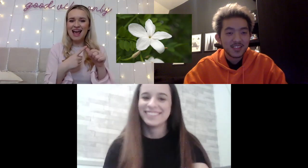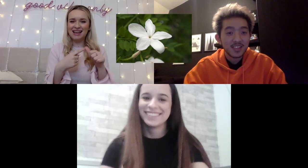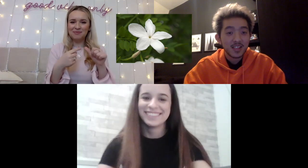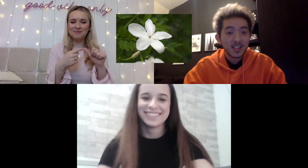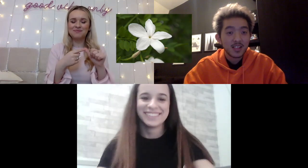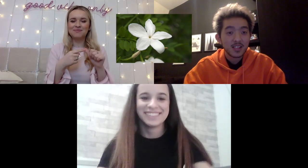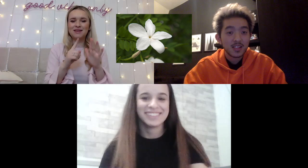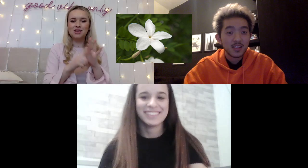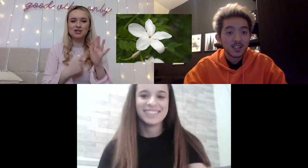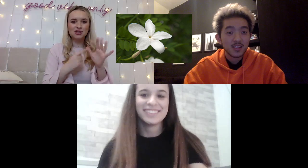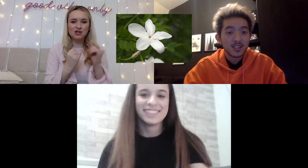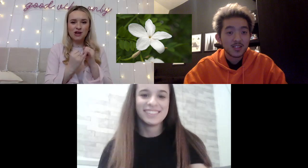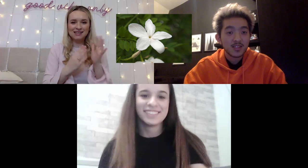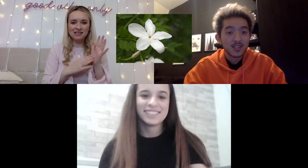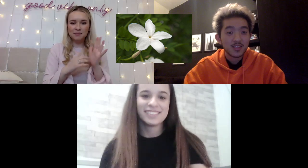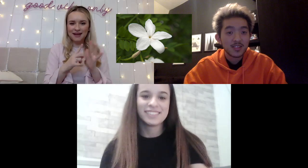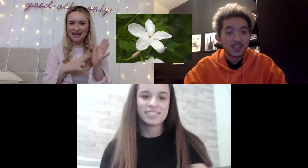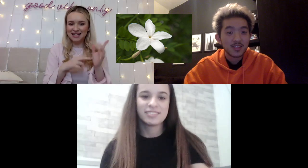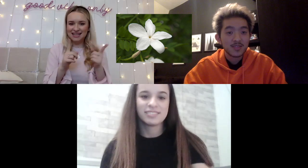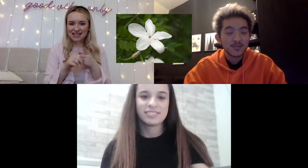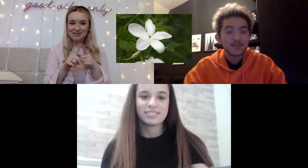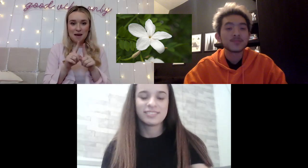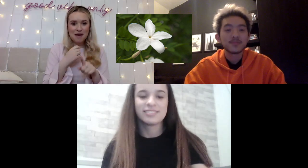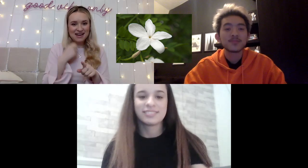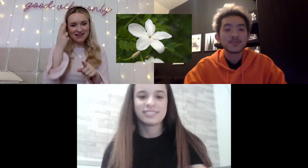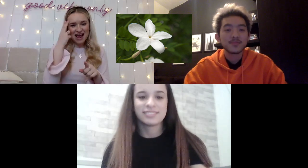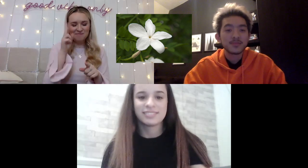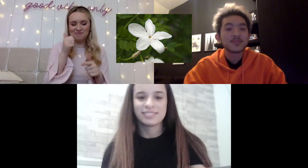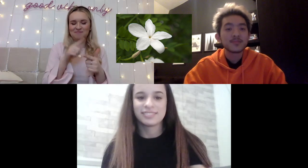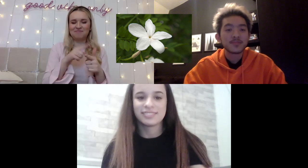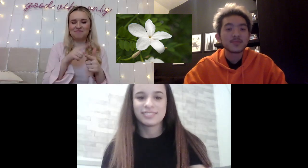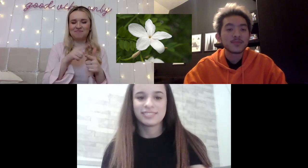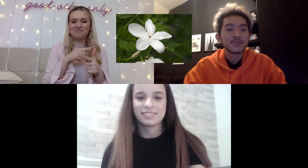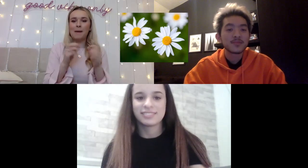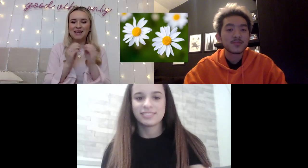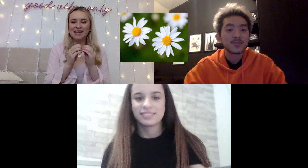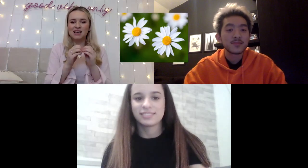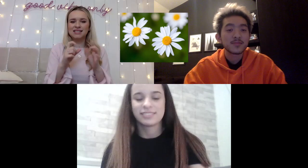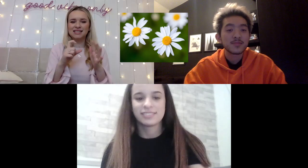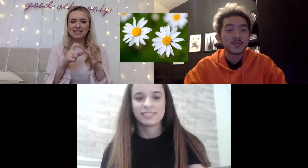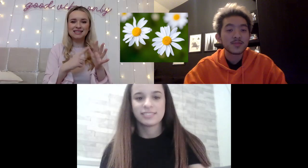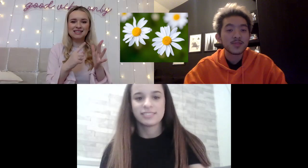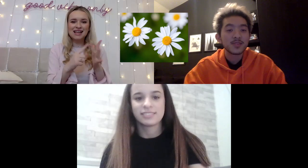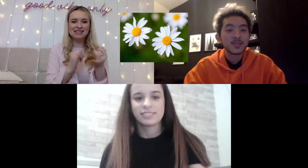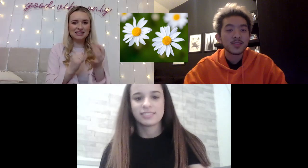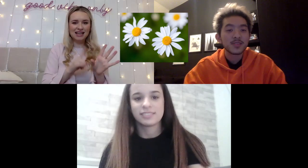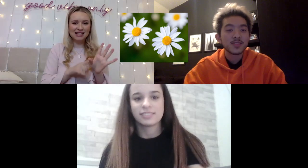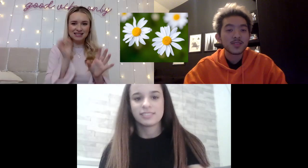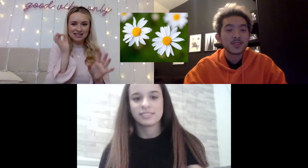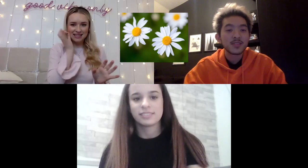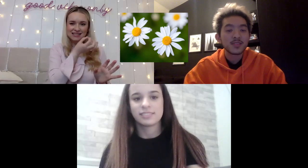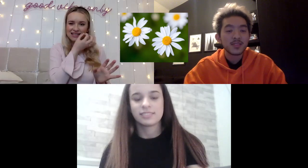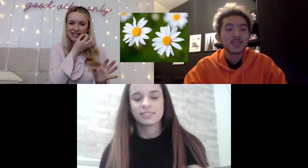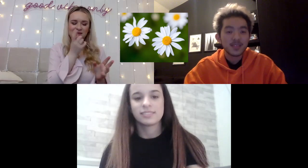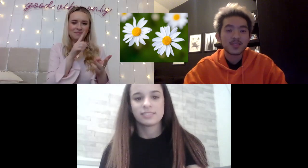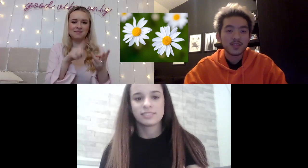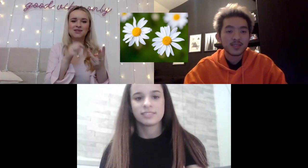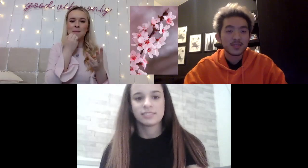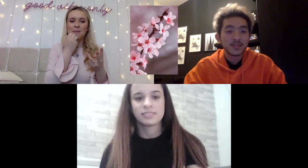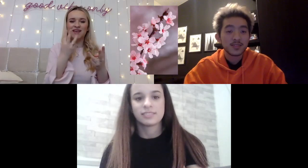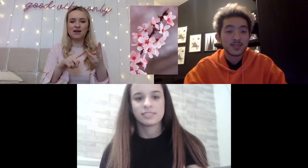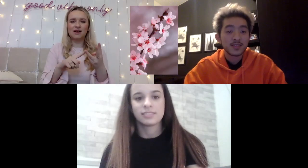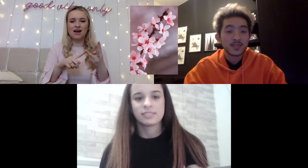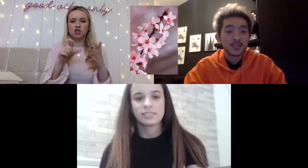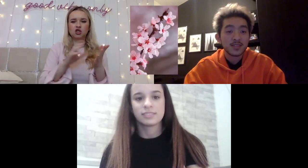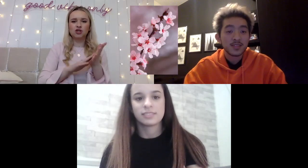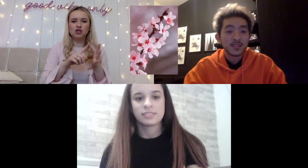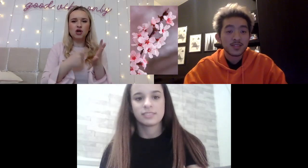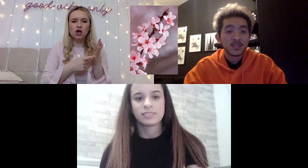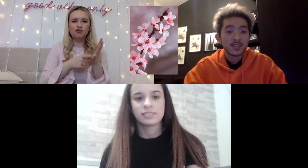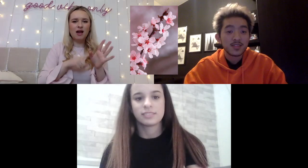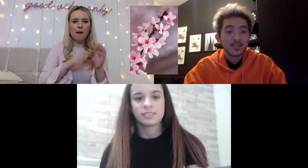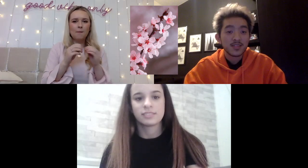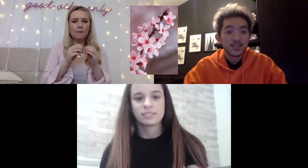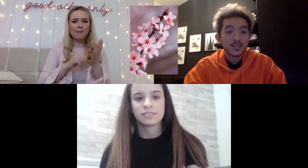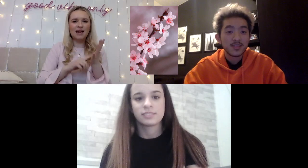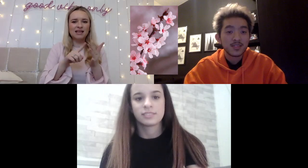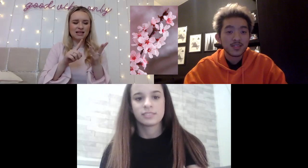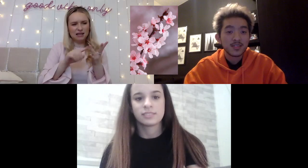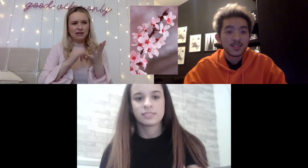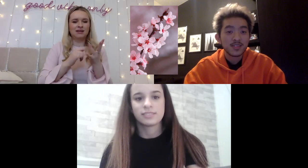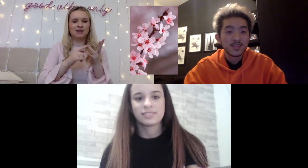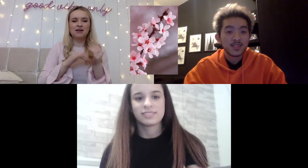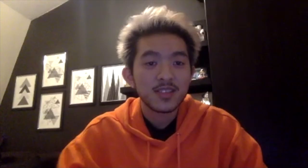A - Jasmine (like my name) B - Daisy C - Cherry Blossom